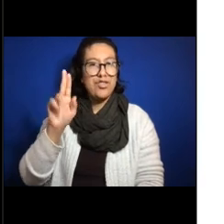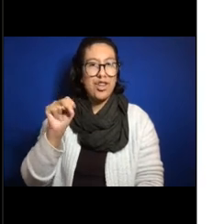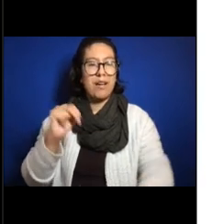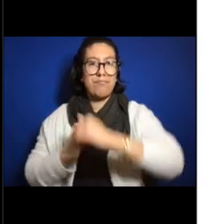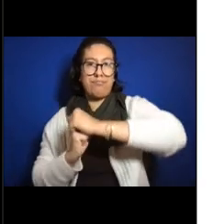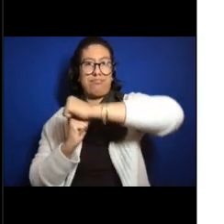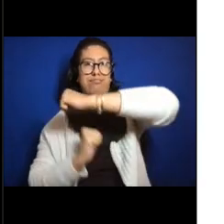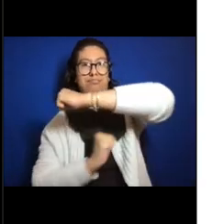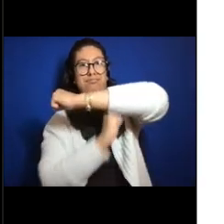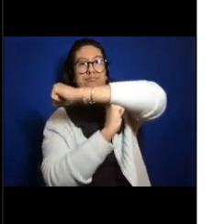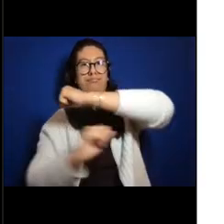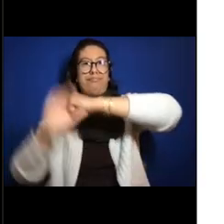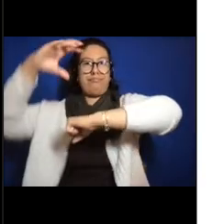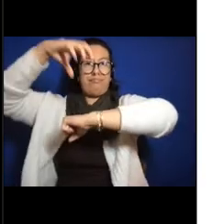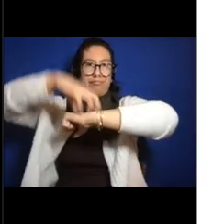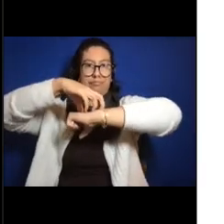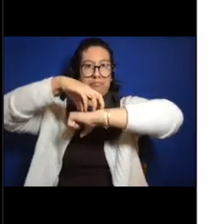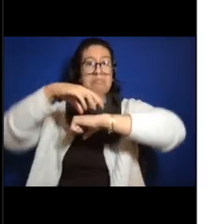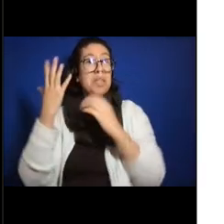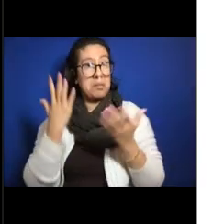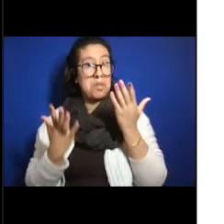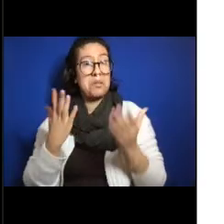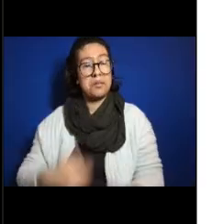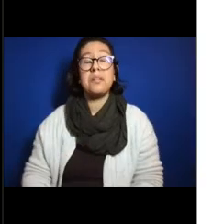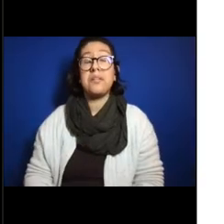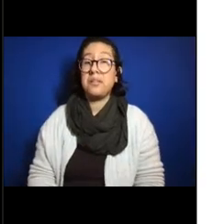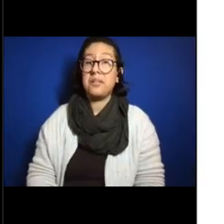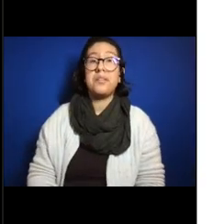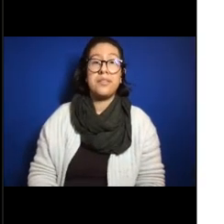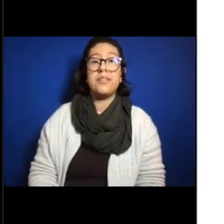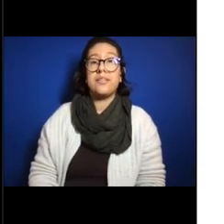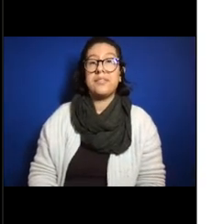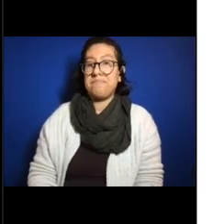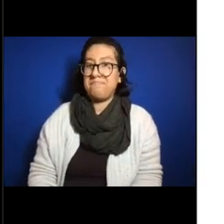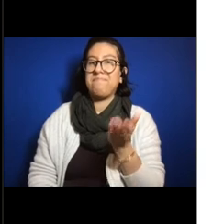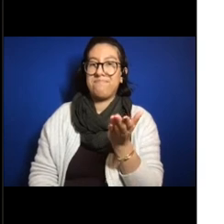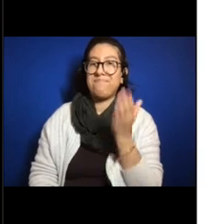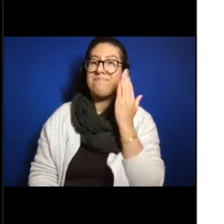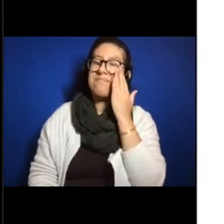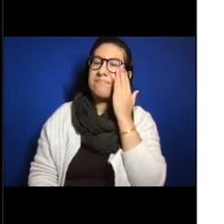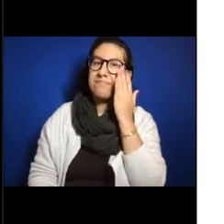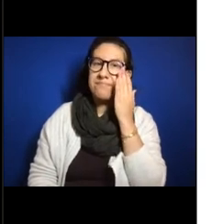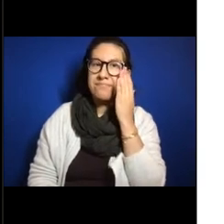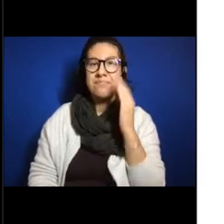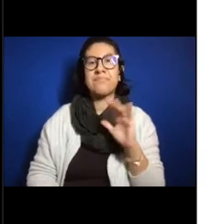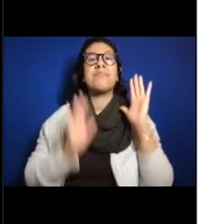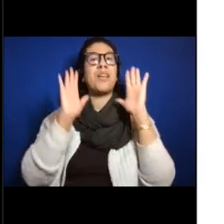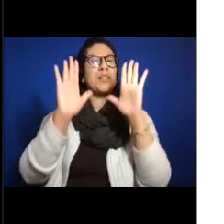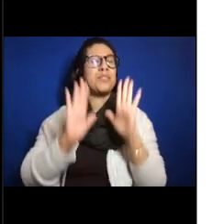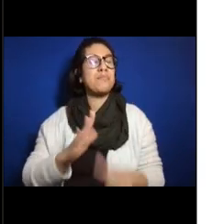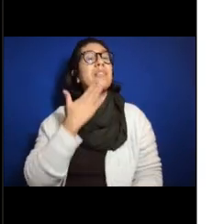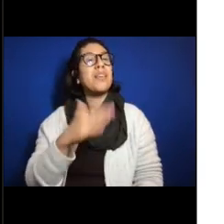to you Kanesa I saw some great ideas there. Awesome. So I mentioned that our activity we're going to do today